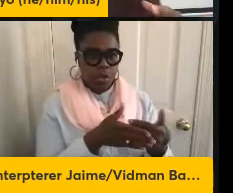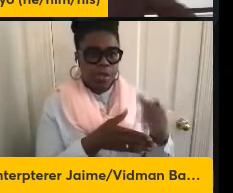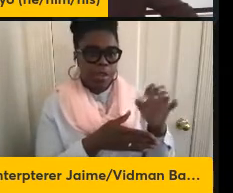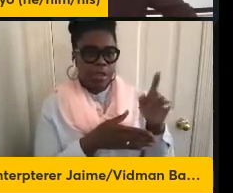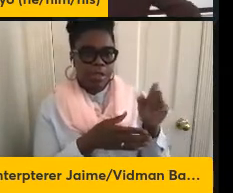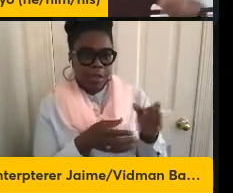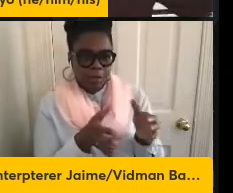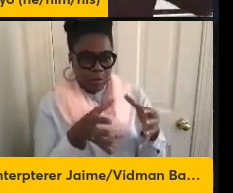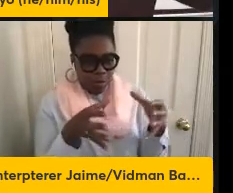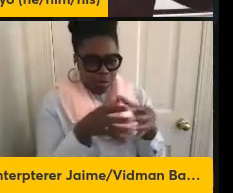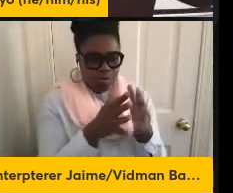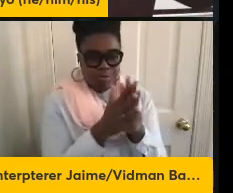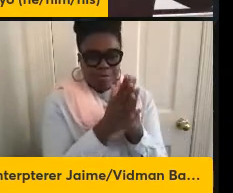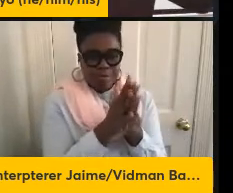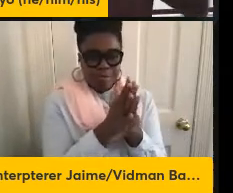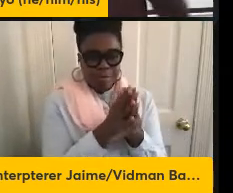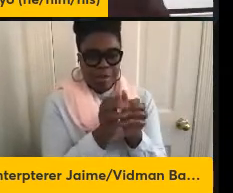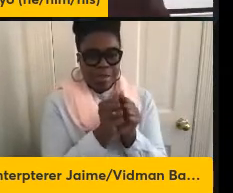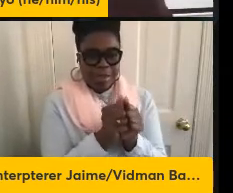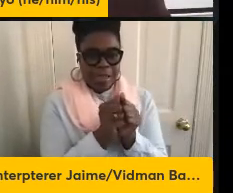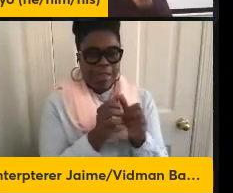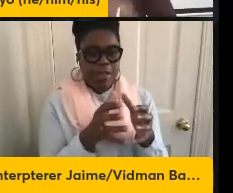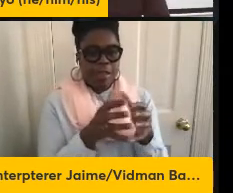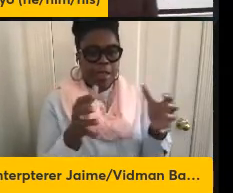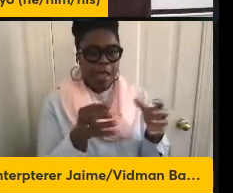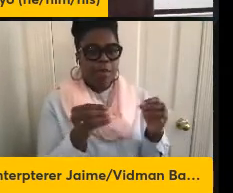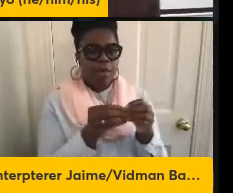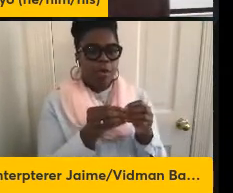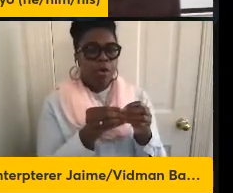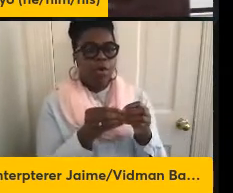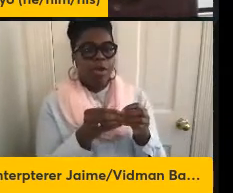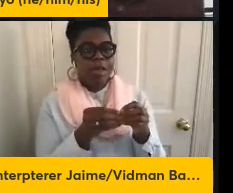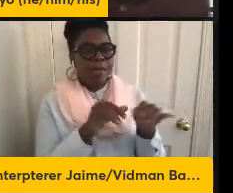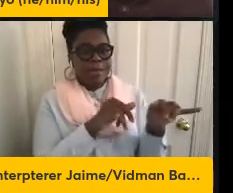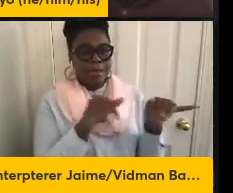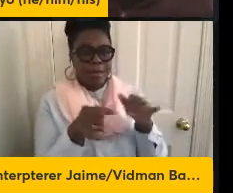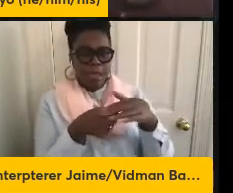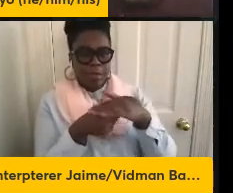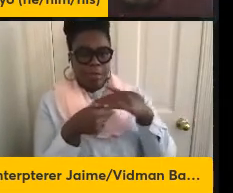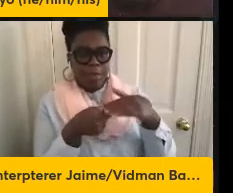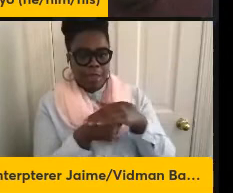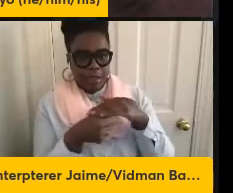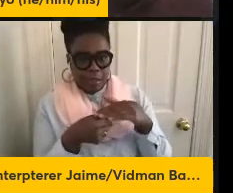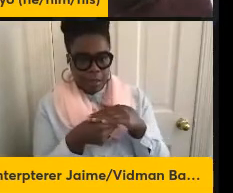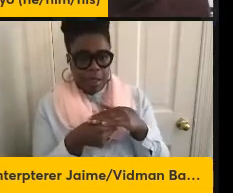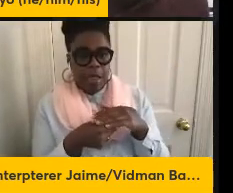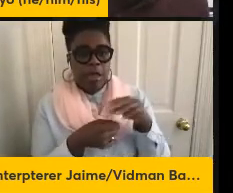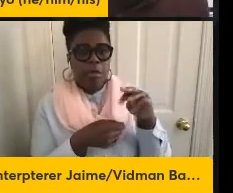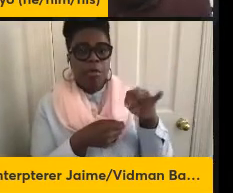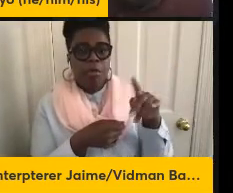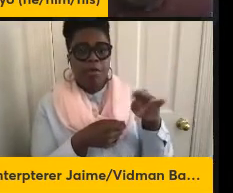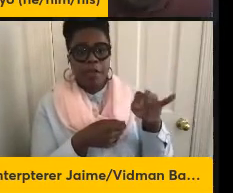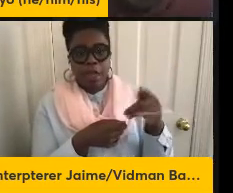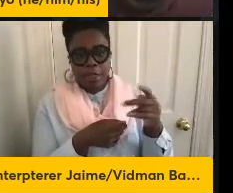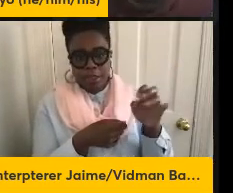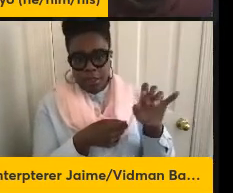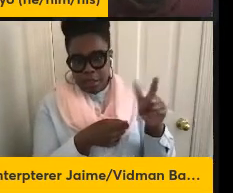together because there's a lot more than in a in an identical space. morphologically, we also find that these cells are